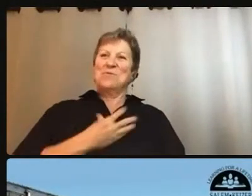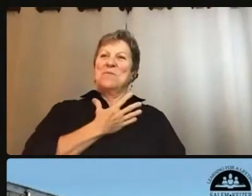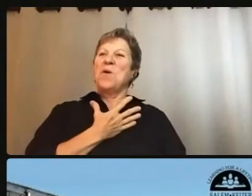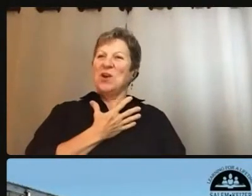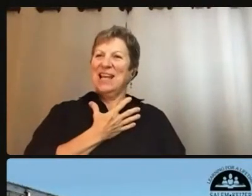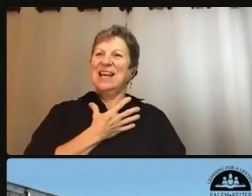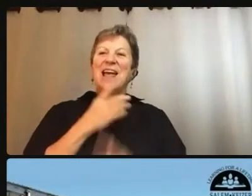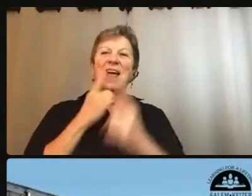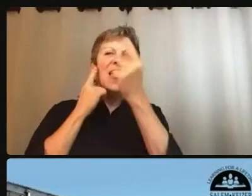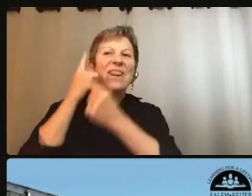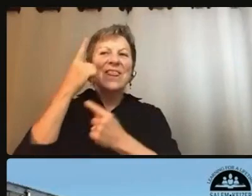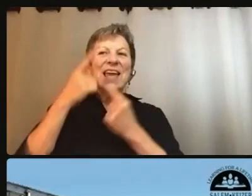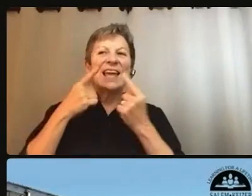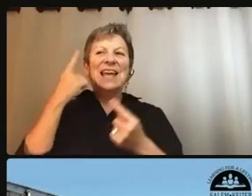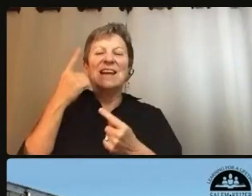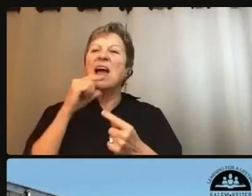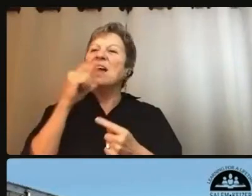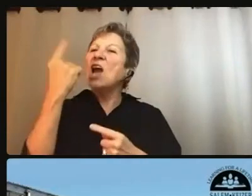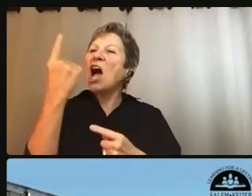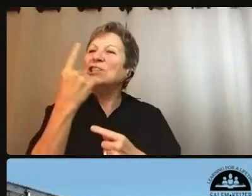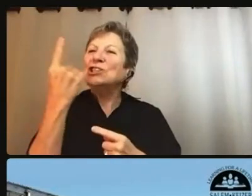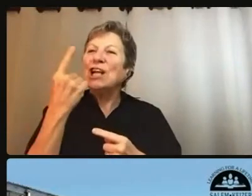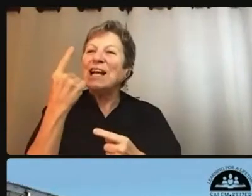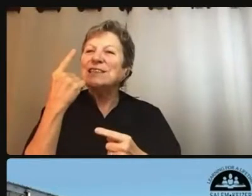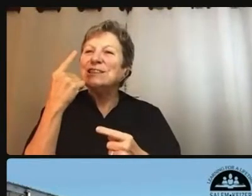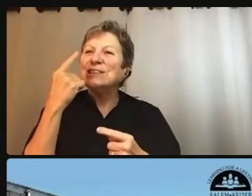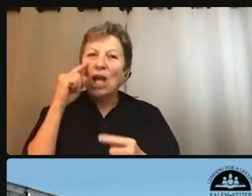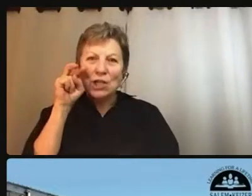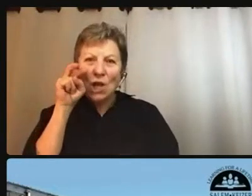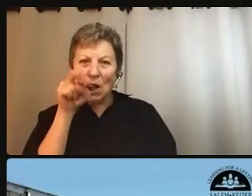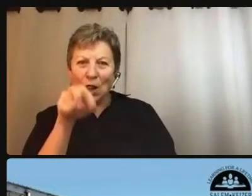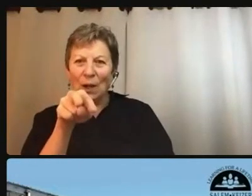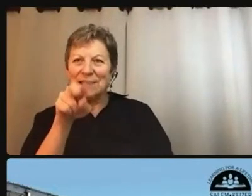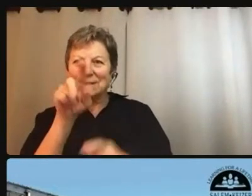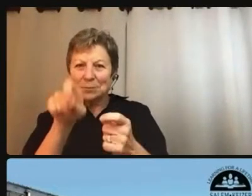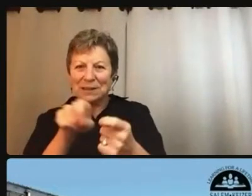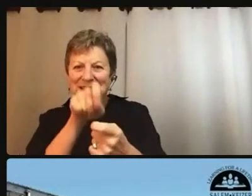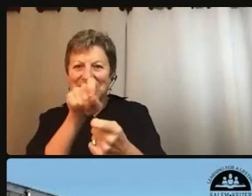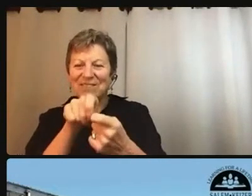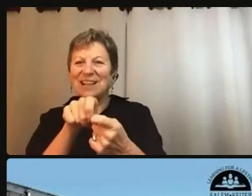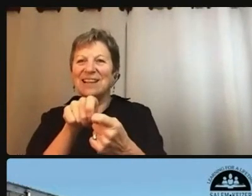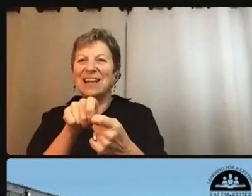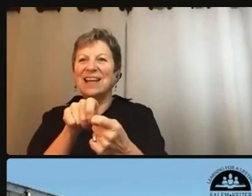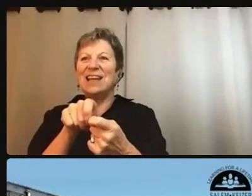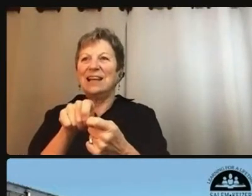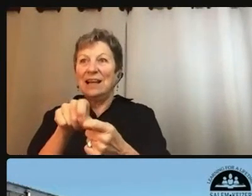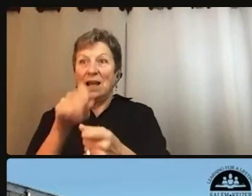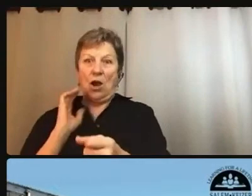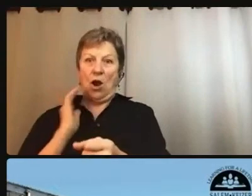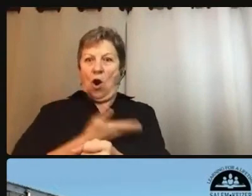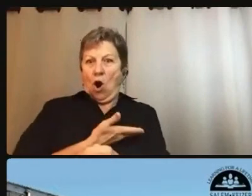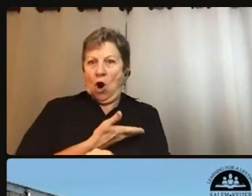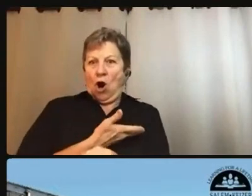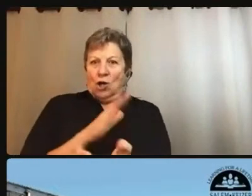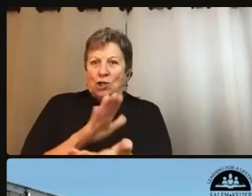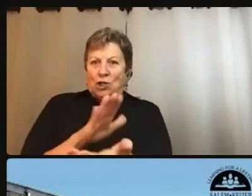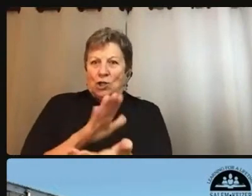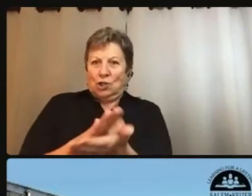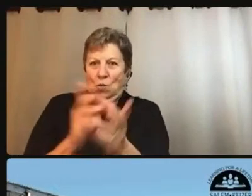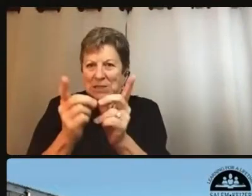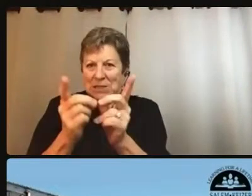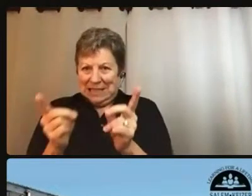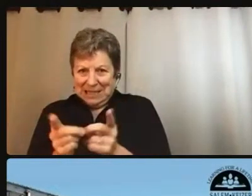EXCITING AND REWARDING THING TO